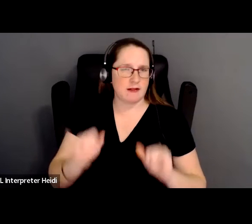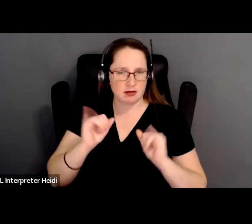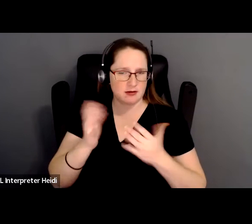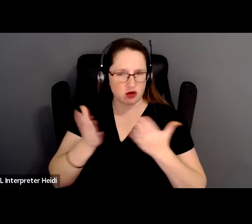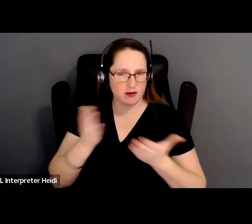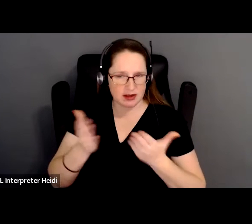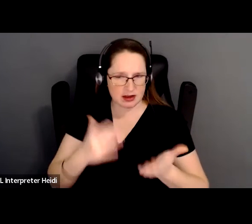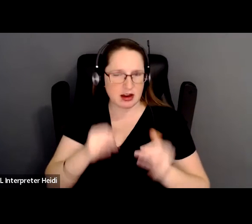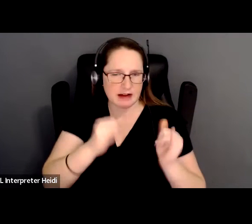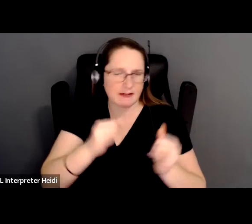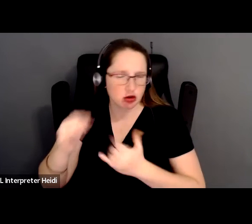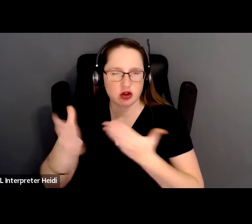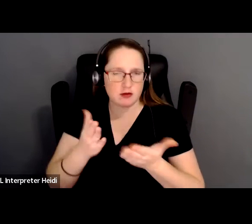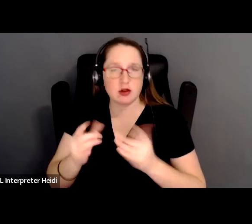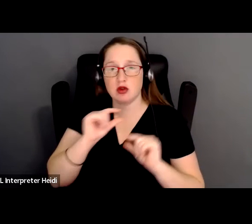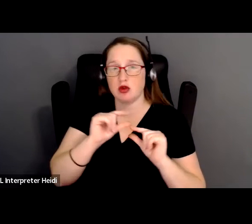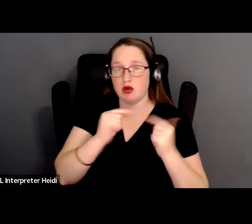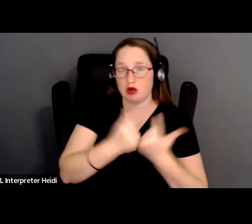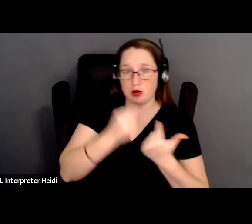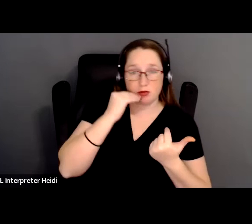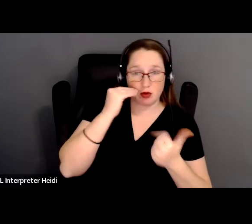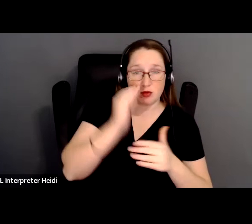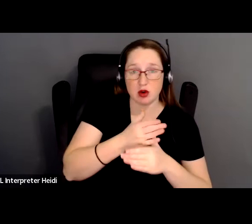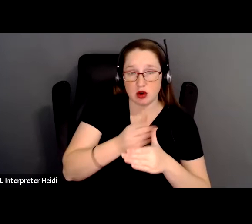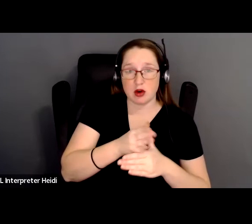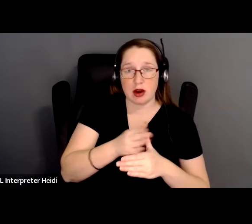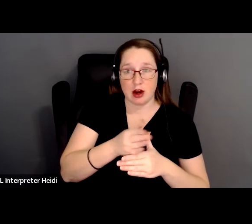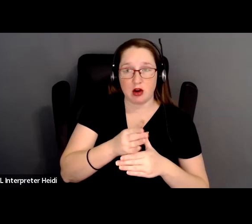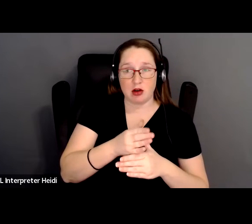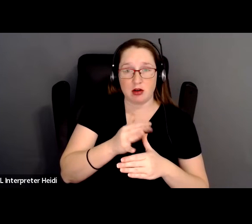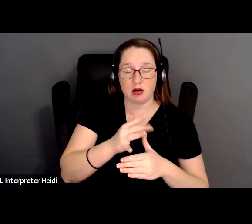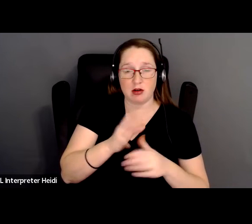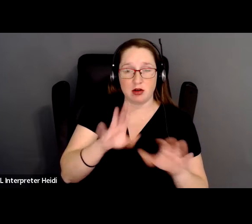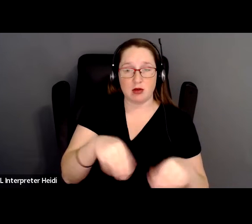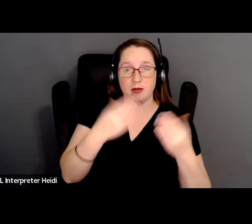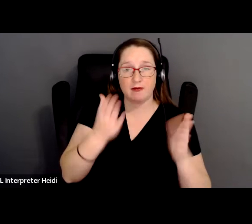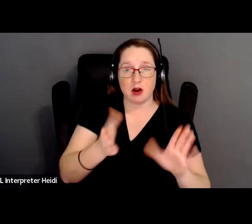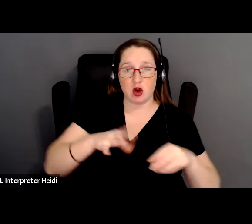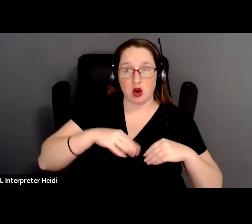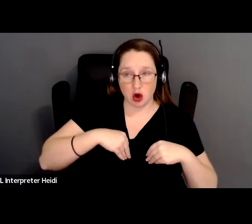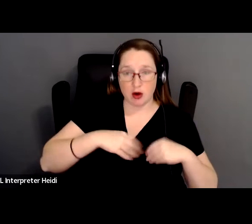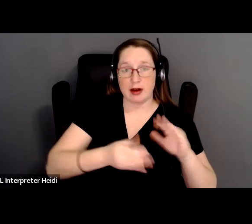that is group homes shared by where the provider owns and operates the housing,